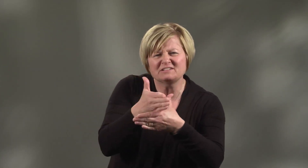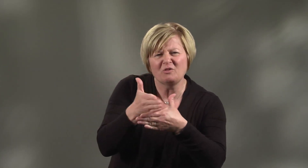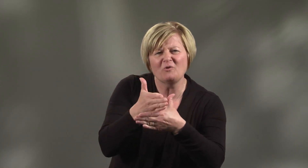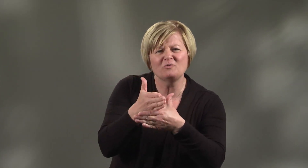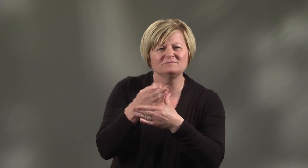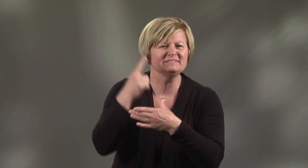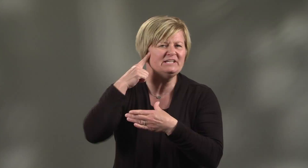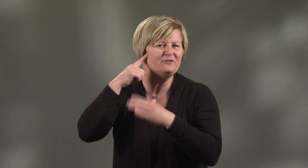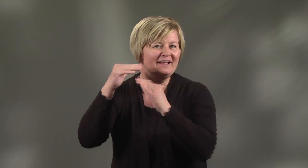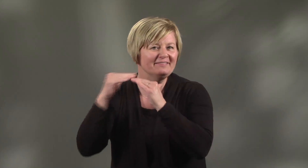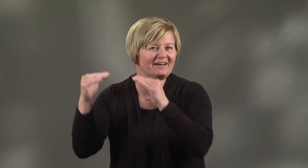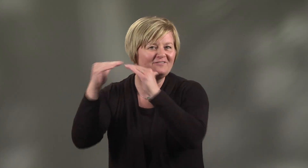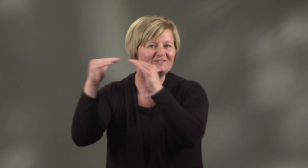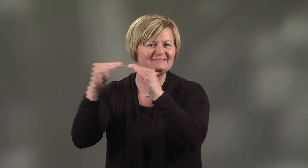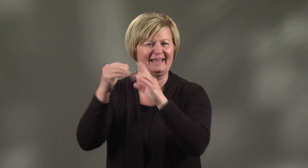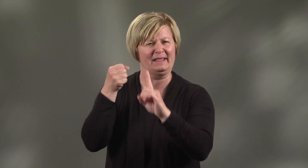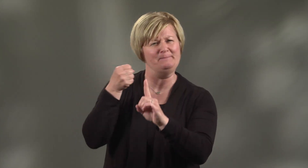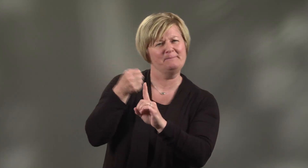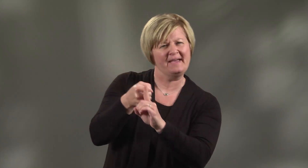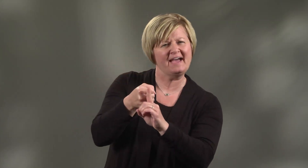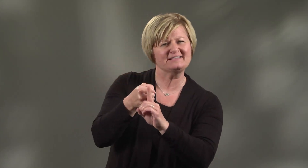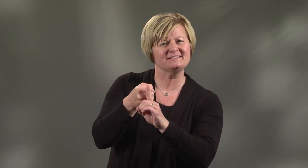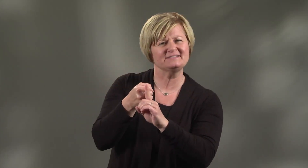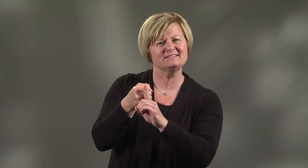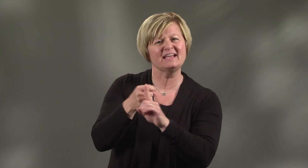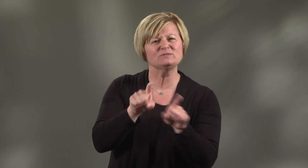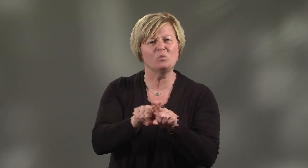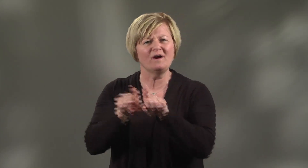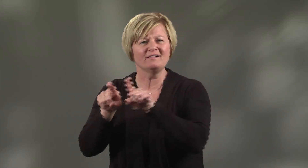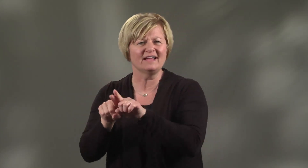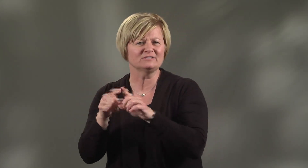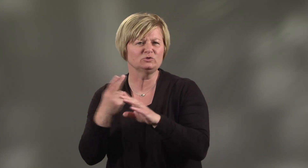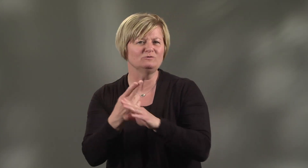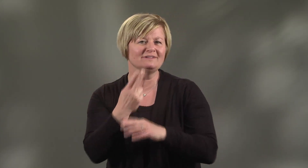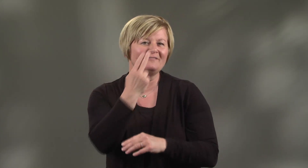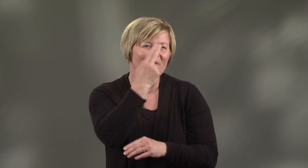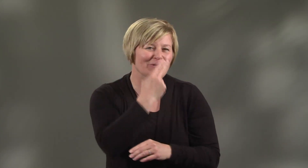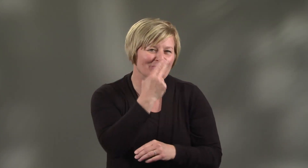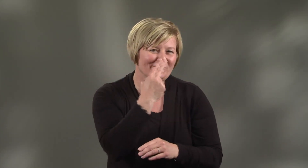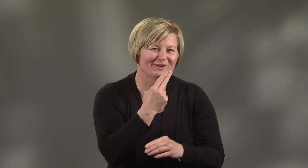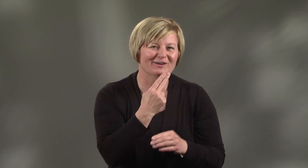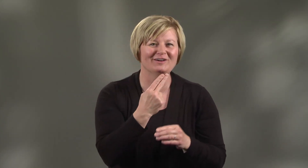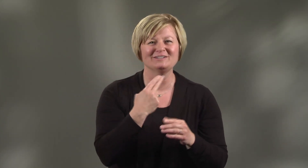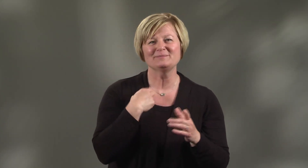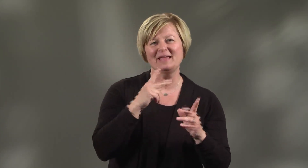and the impact as well as the use of humor to make people comfortable communicating with them.